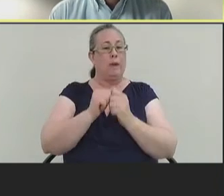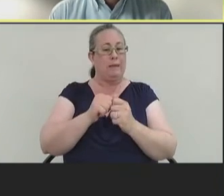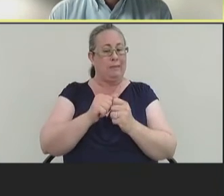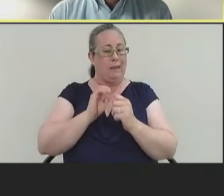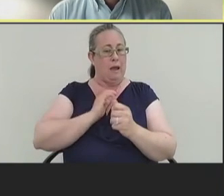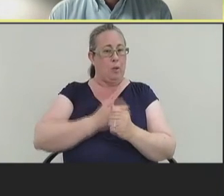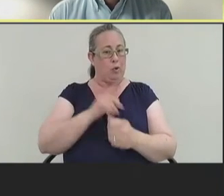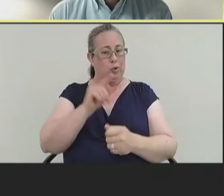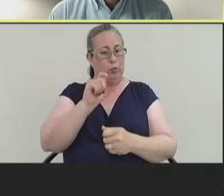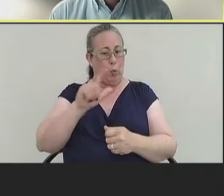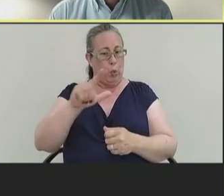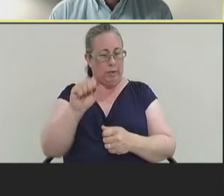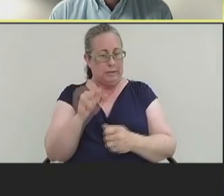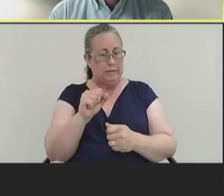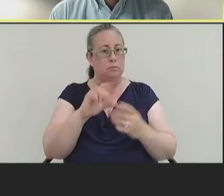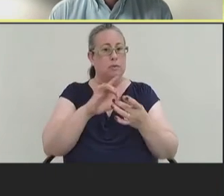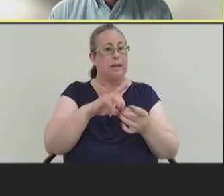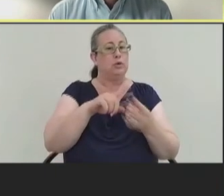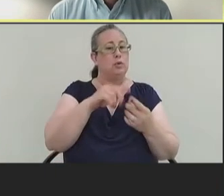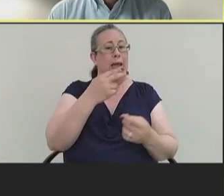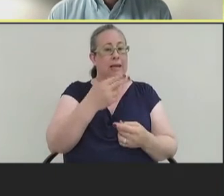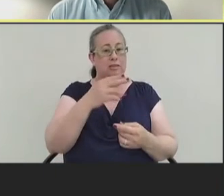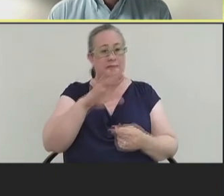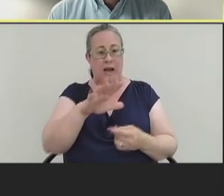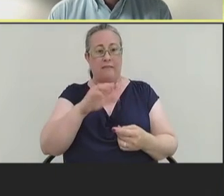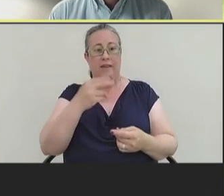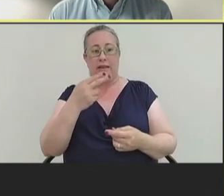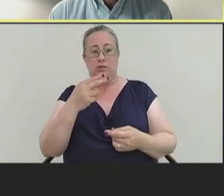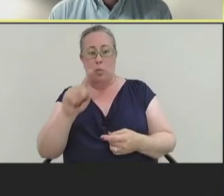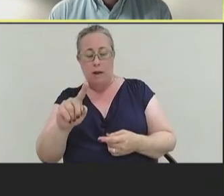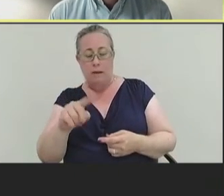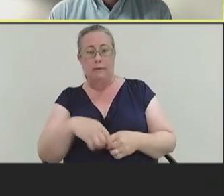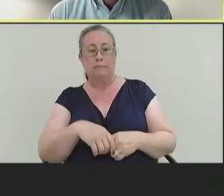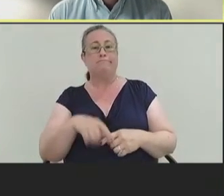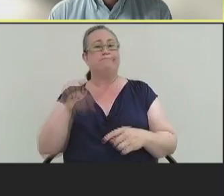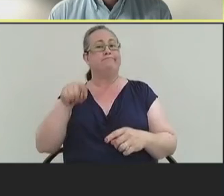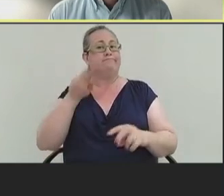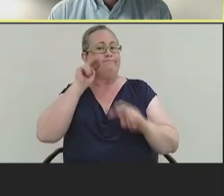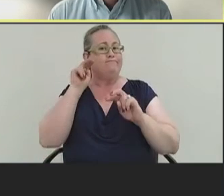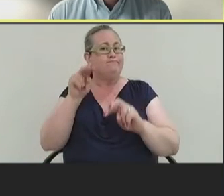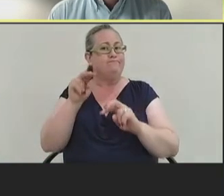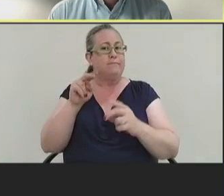regarding H5 and H1, these are constantly watched and iterated in order to understand